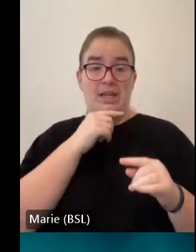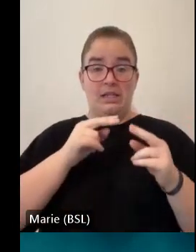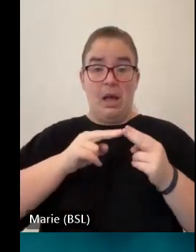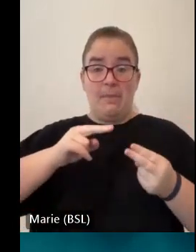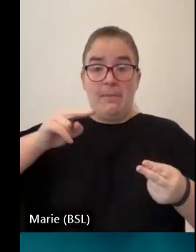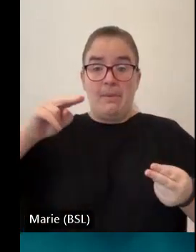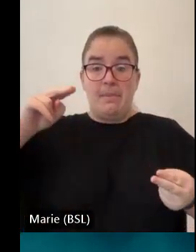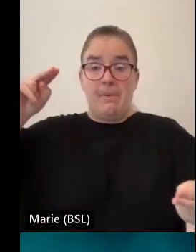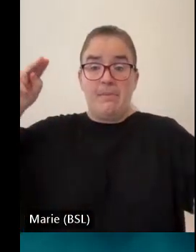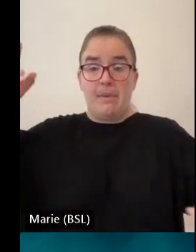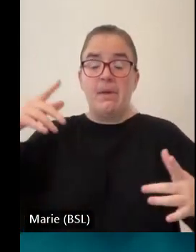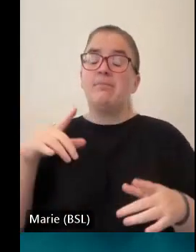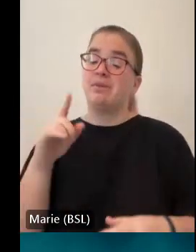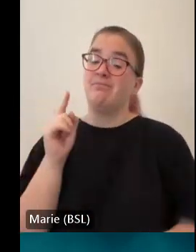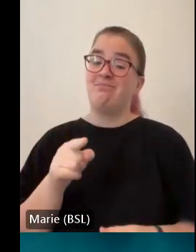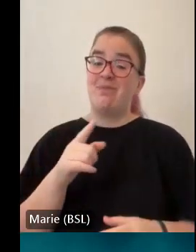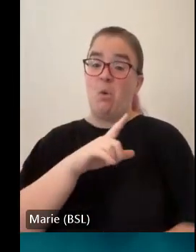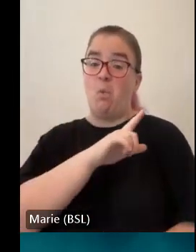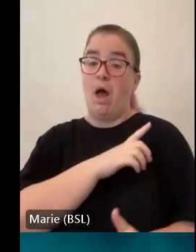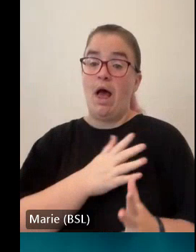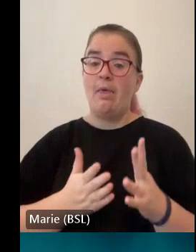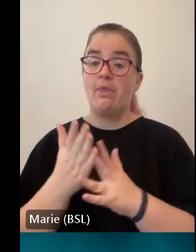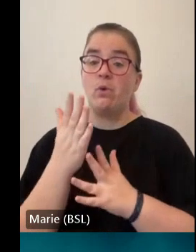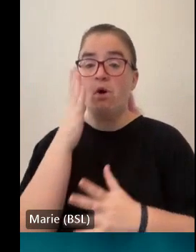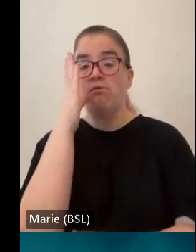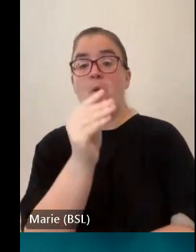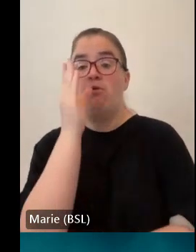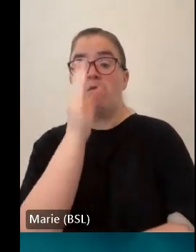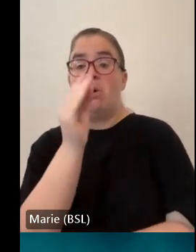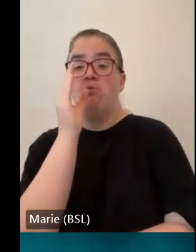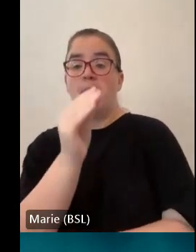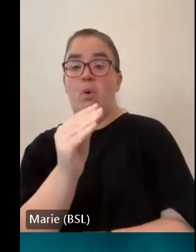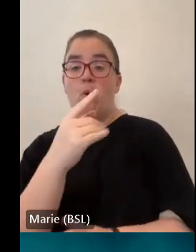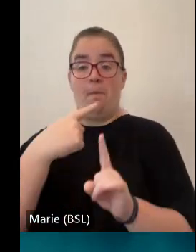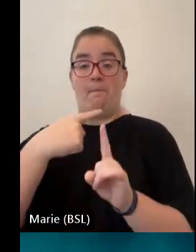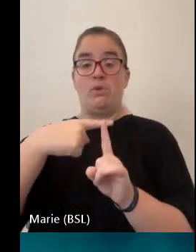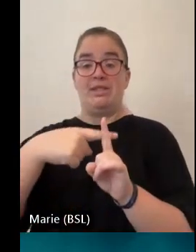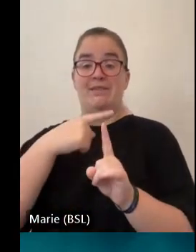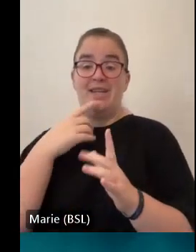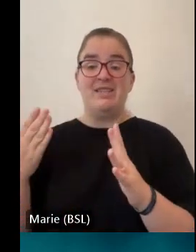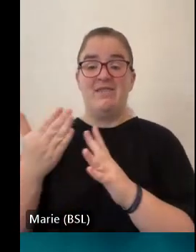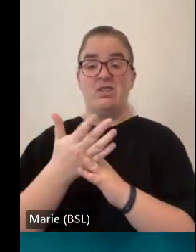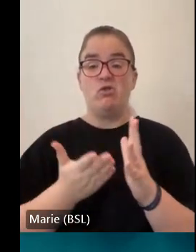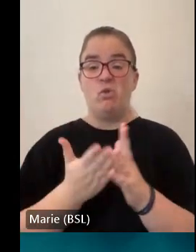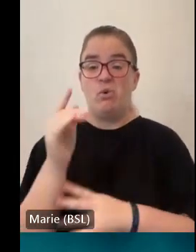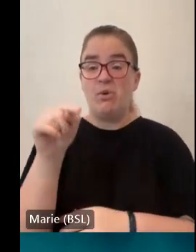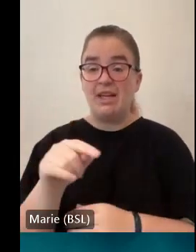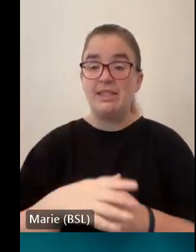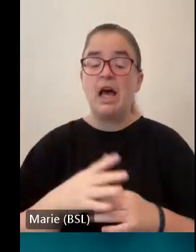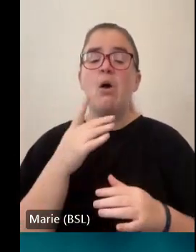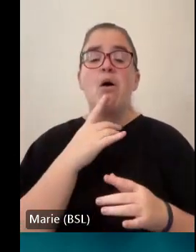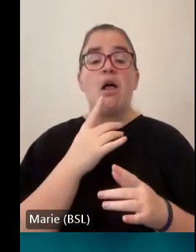proactive interventions with the individuals that perhaps wouldn't have self reported or come forward and perhaps weren't